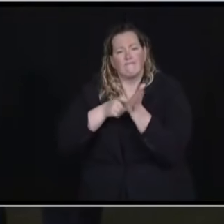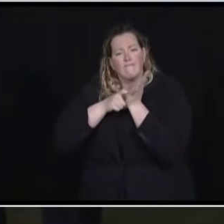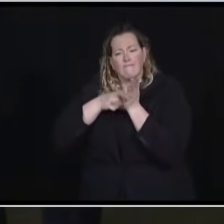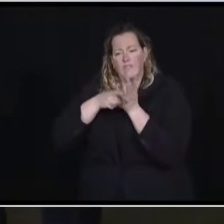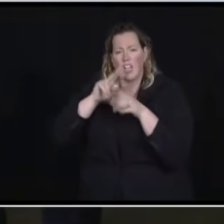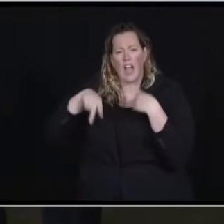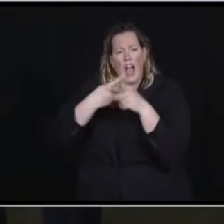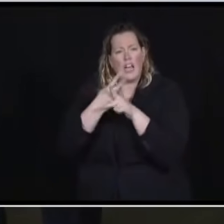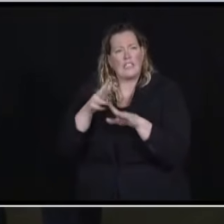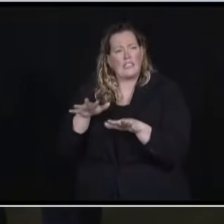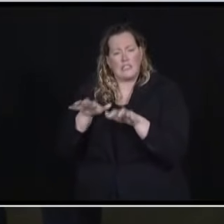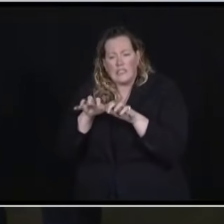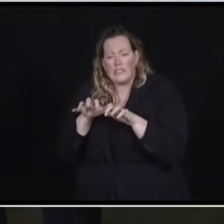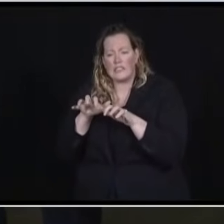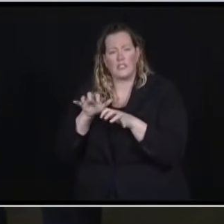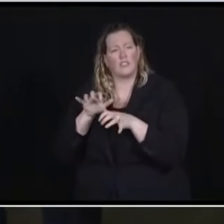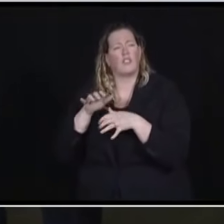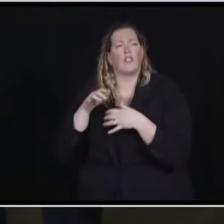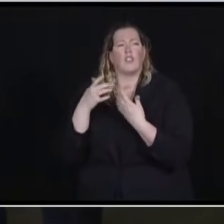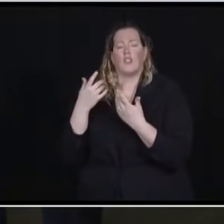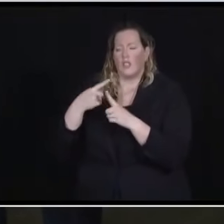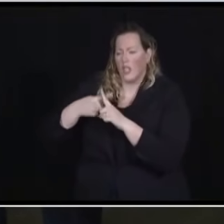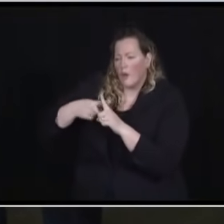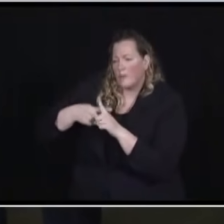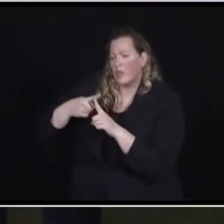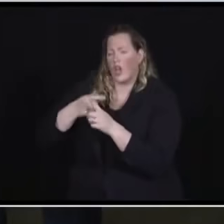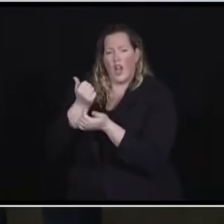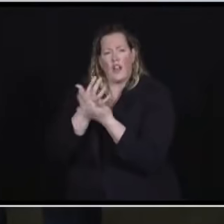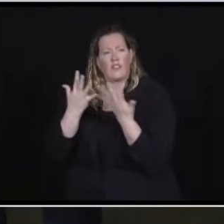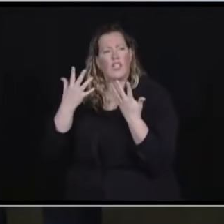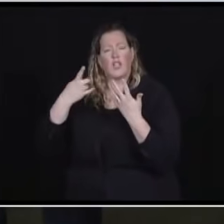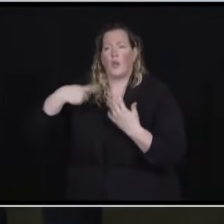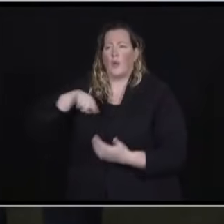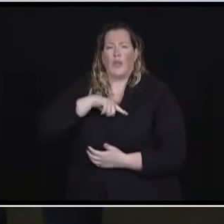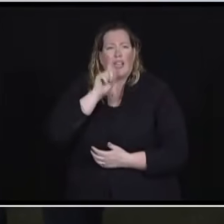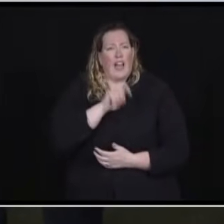The logistics will have to be well-thought-out and planned.